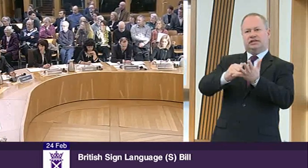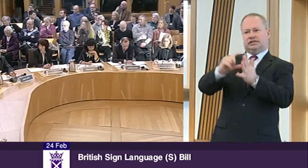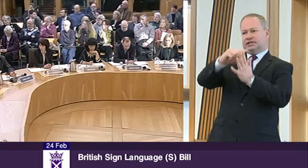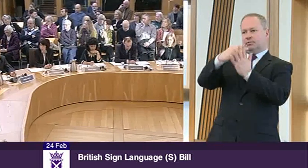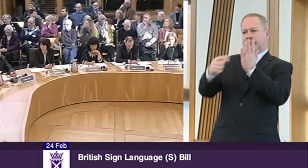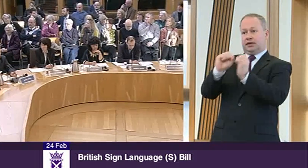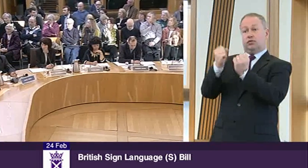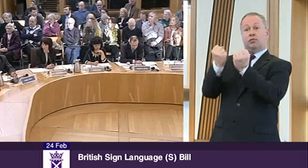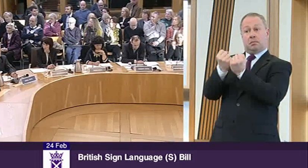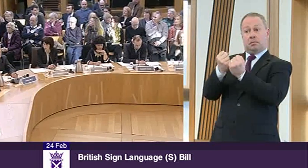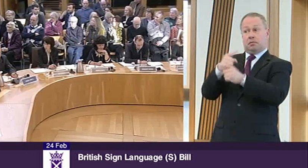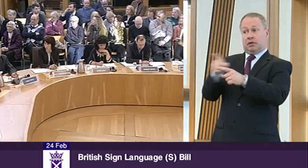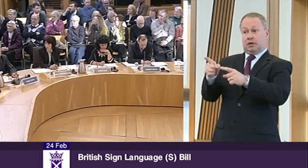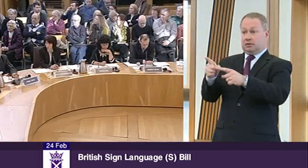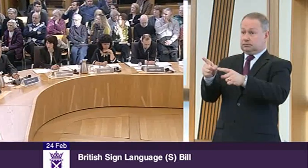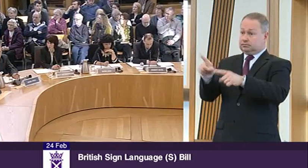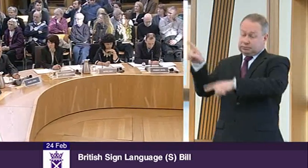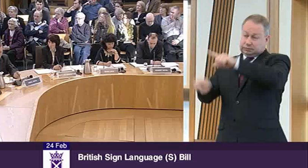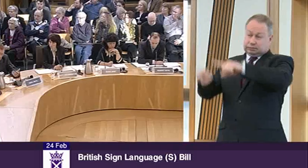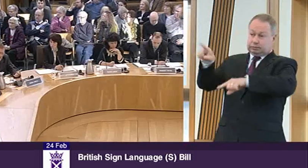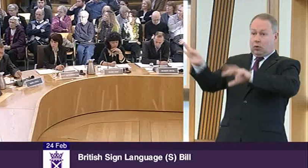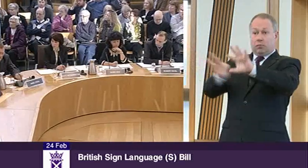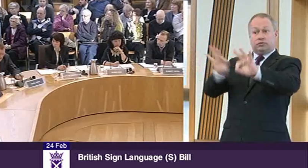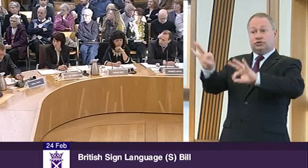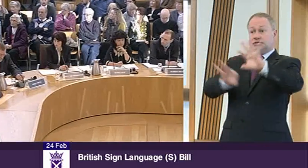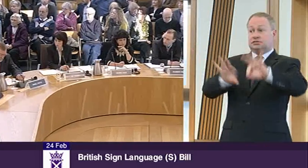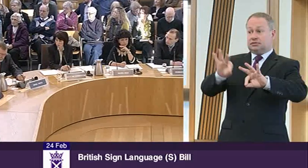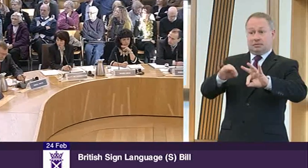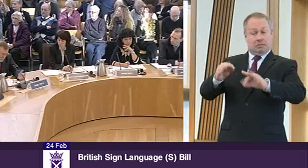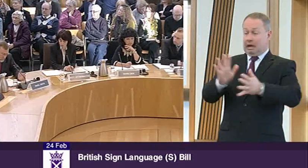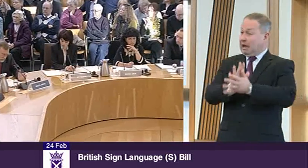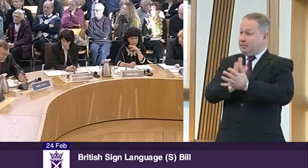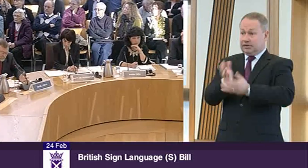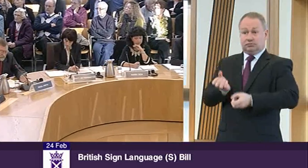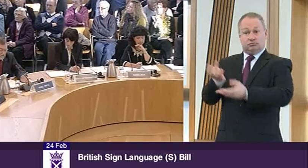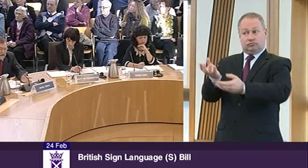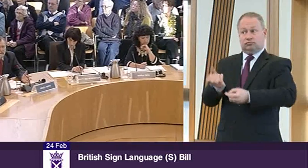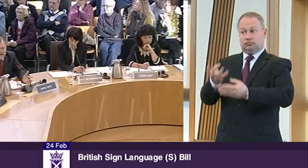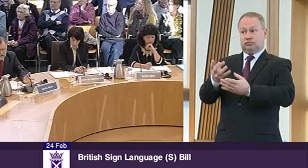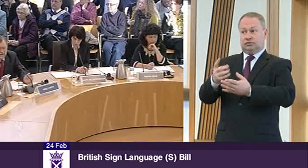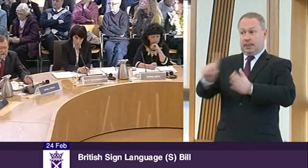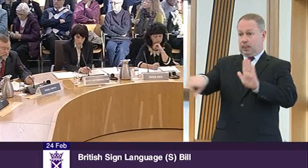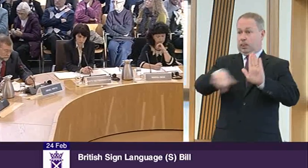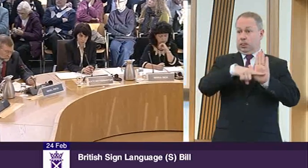groups, BSL users came up with a range of options that I am happy to put forward. A